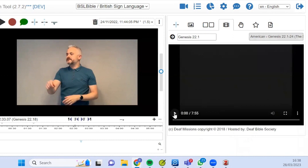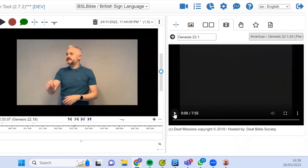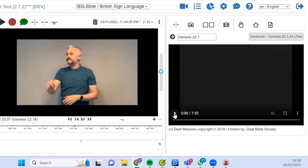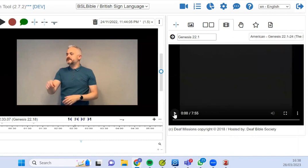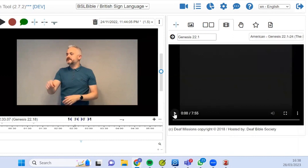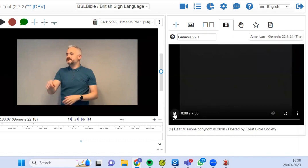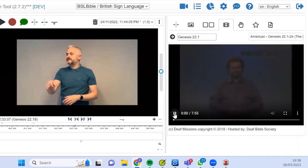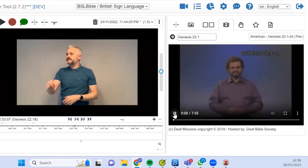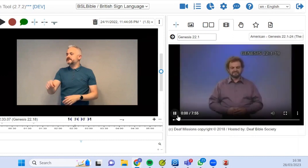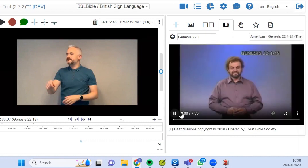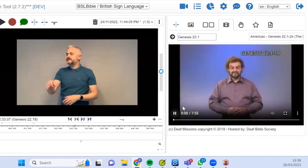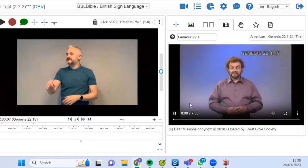let's play this at the beginning